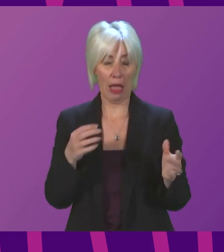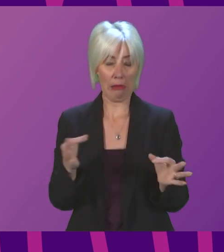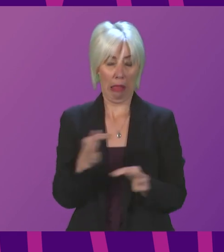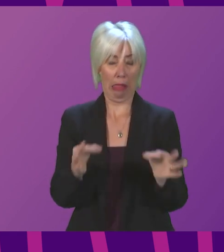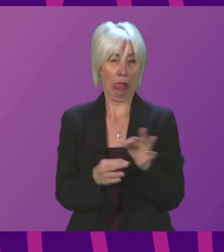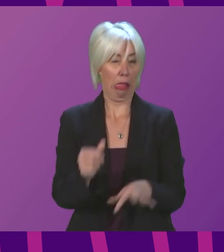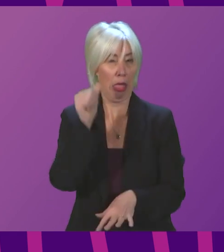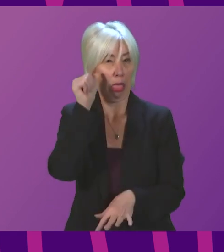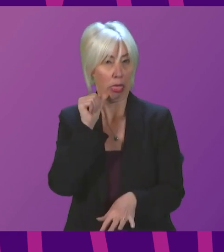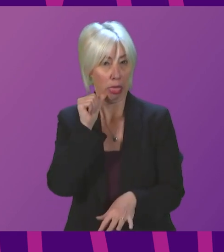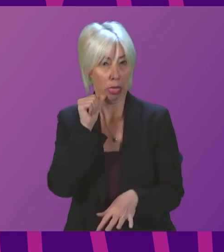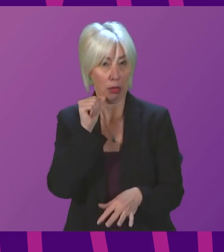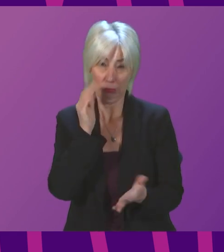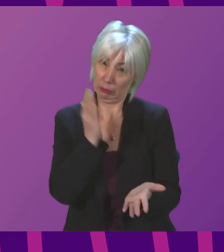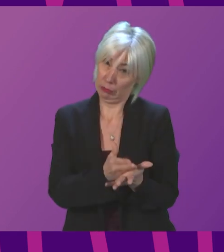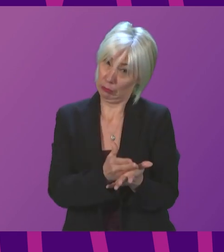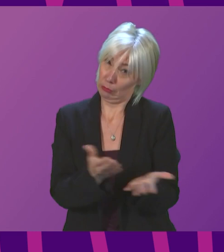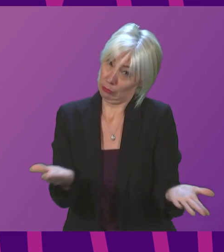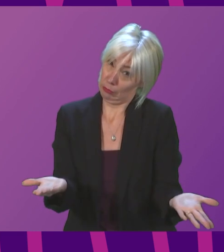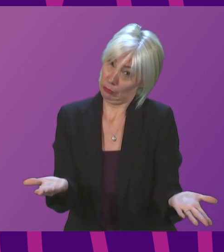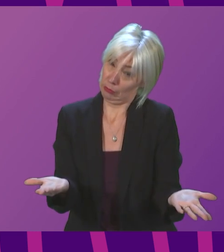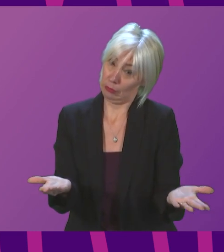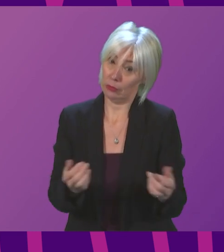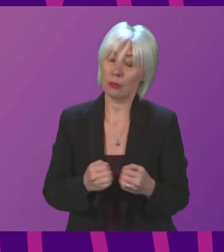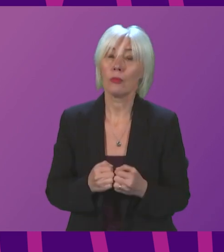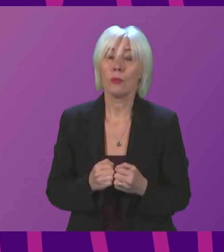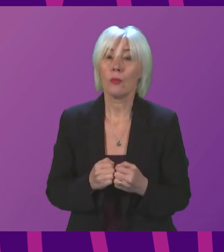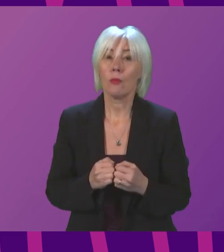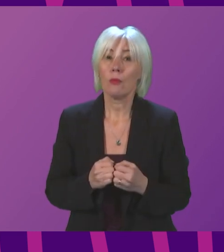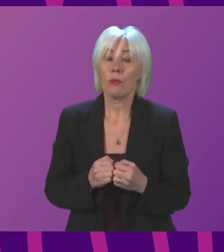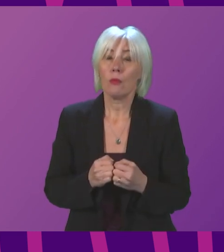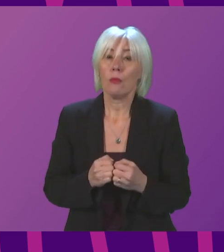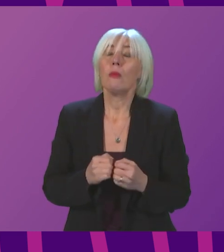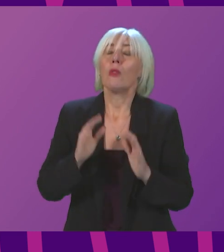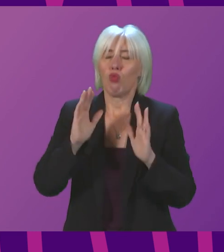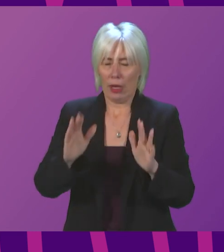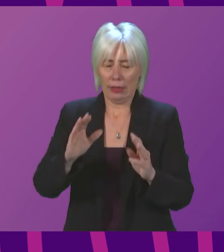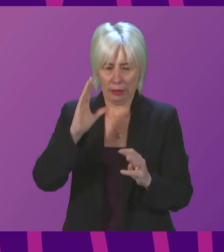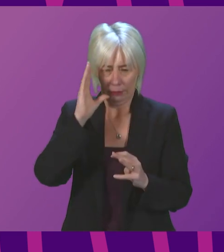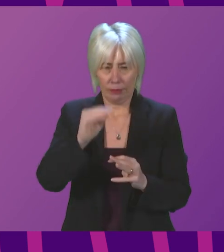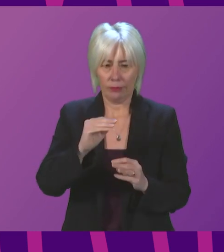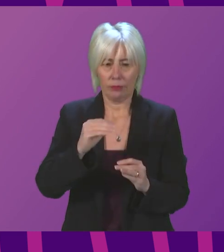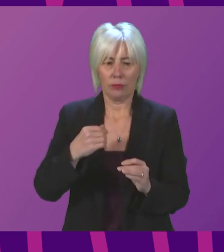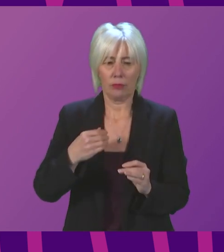I will come to that point directly. People who listened to our—quite constructive,